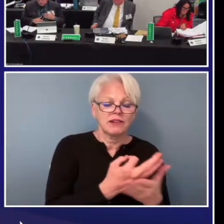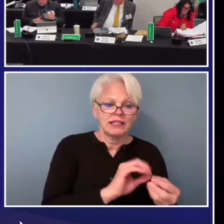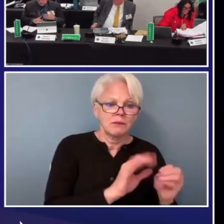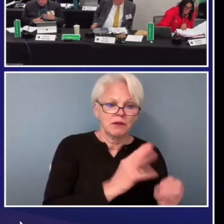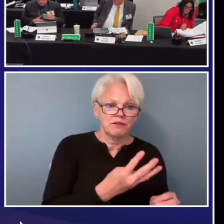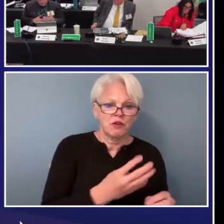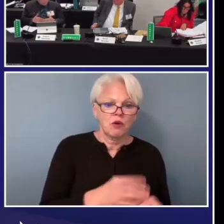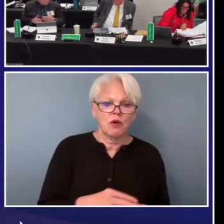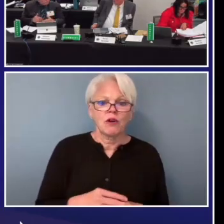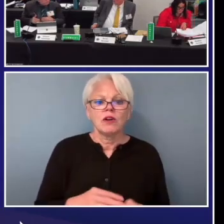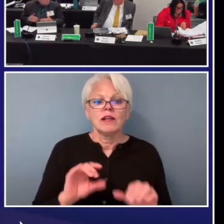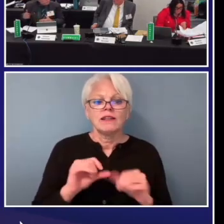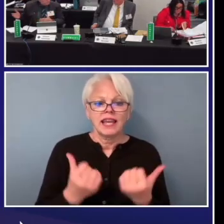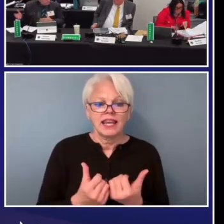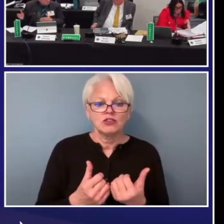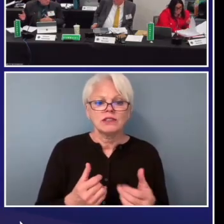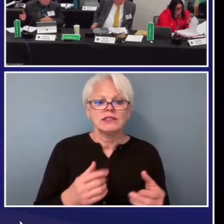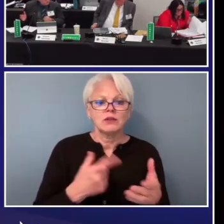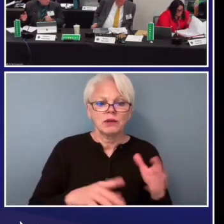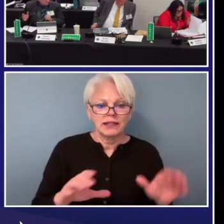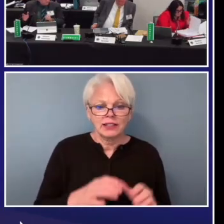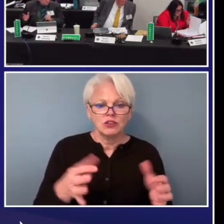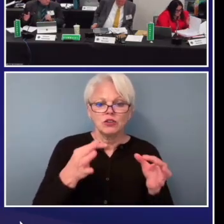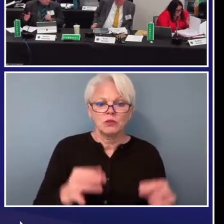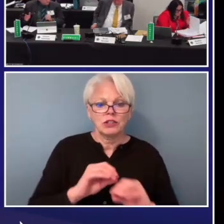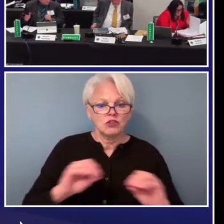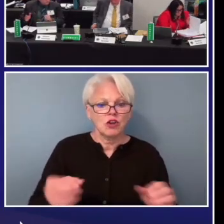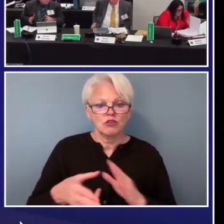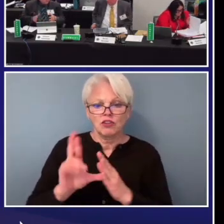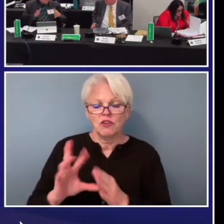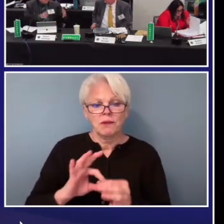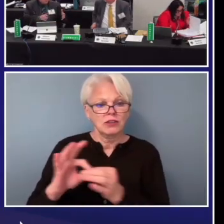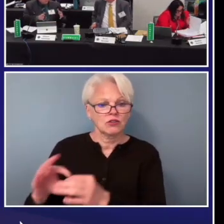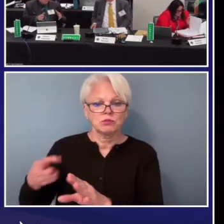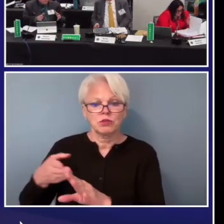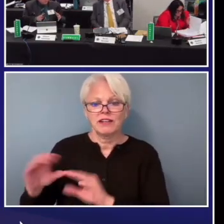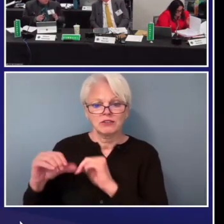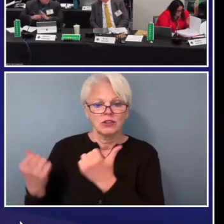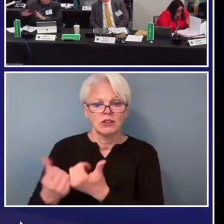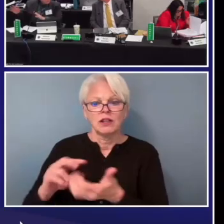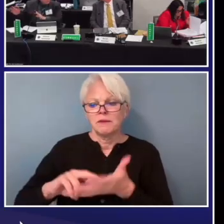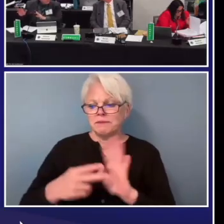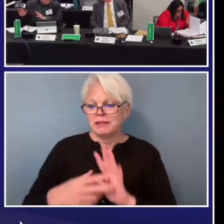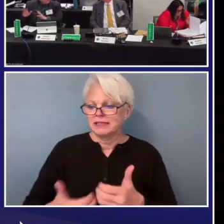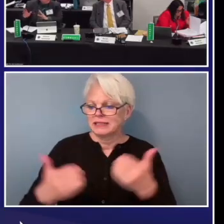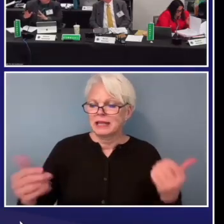determine without any review by the related professional association to mean a separate bank account. They don't do anything with it.